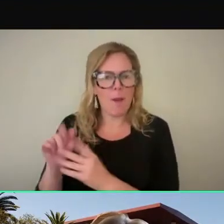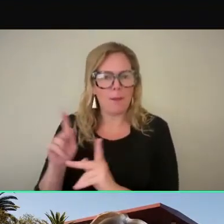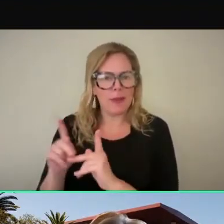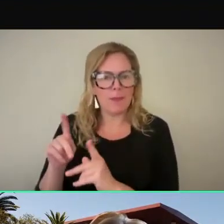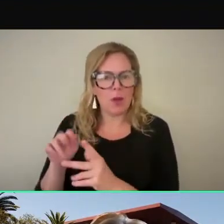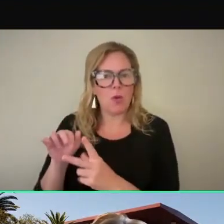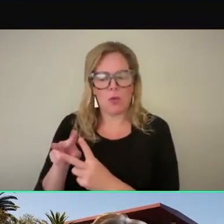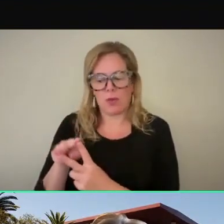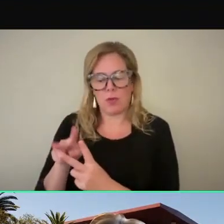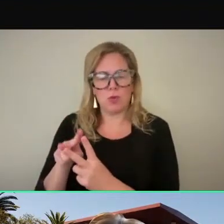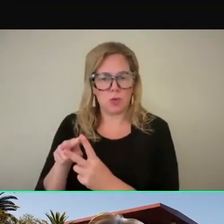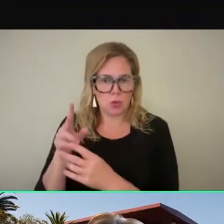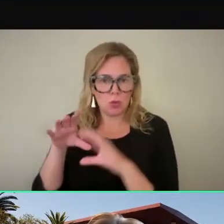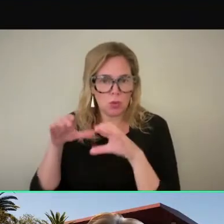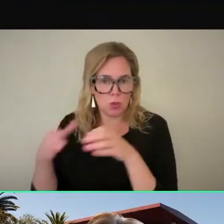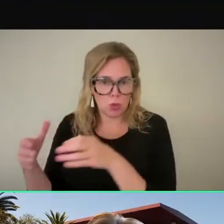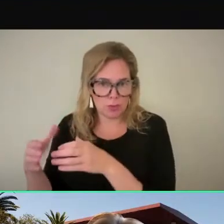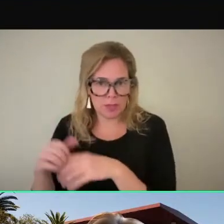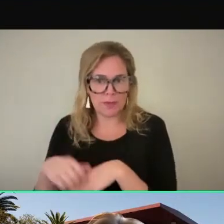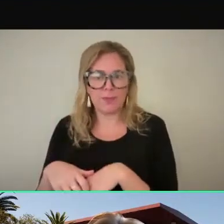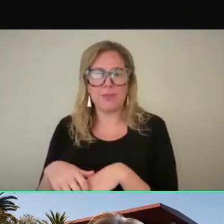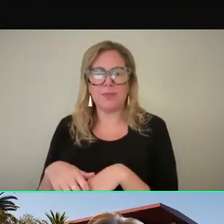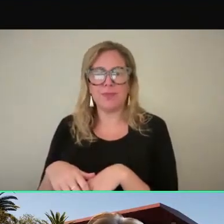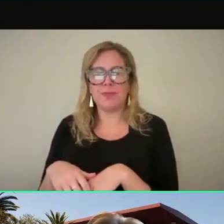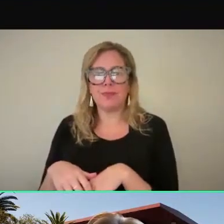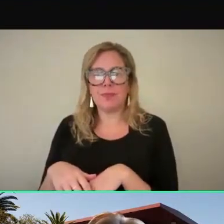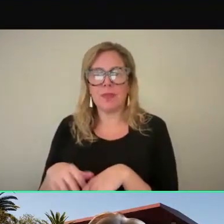with the recognition, as has come up in other sessions from today's conference,